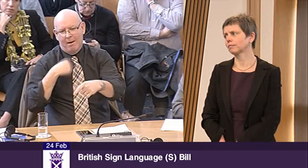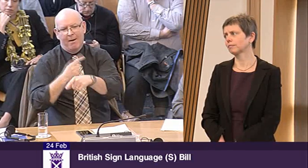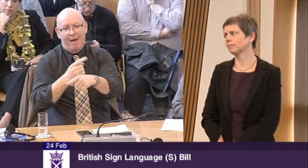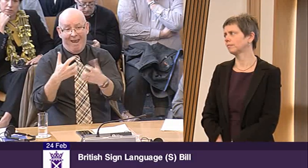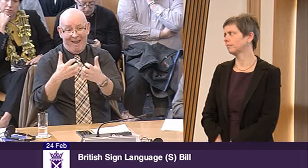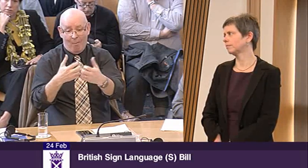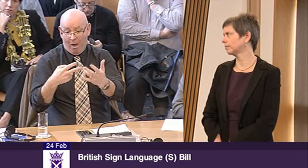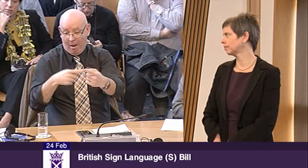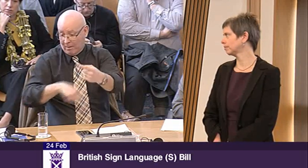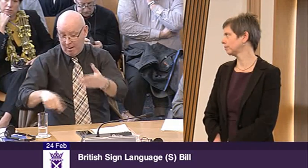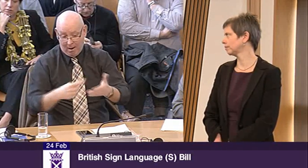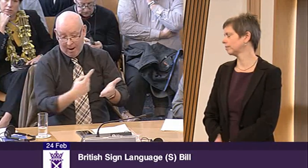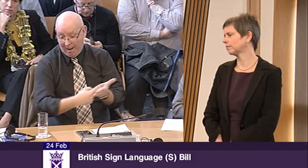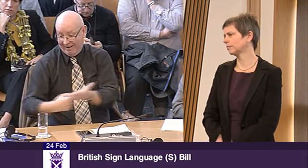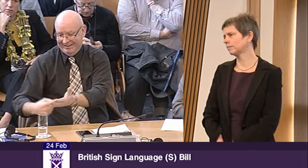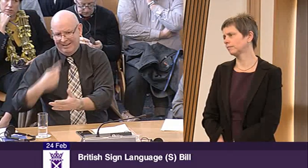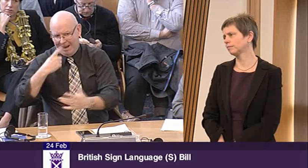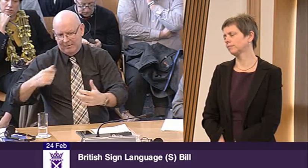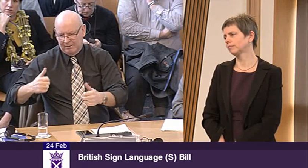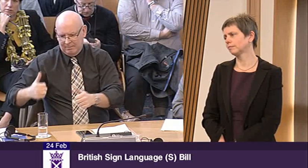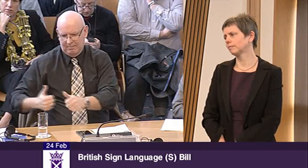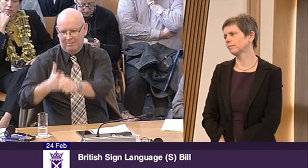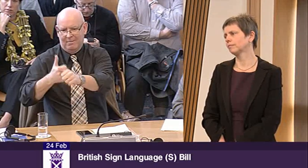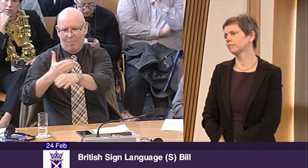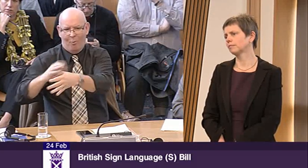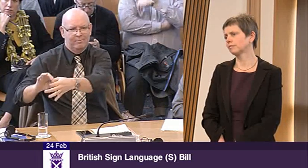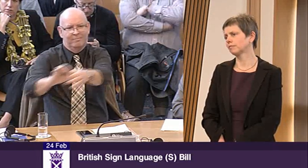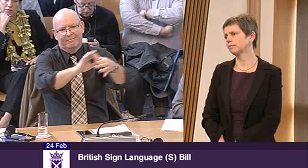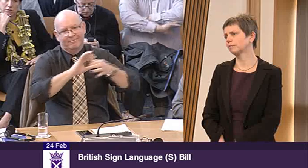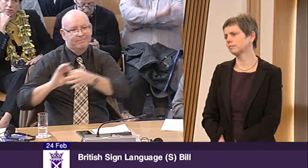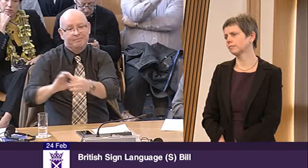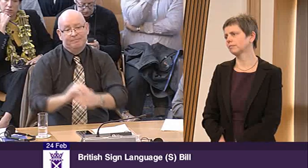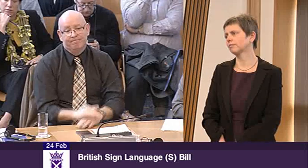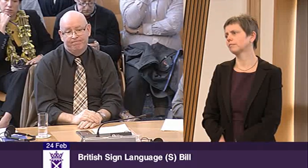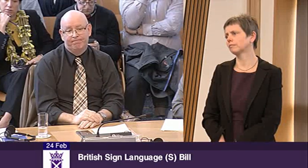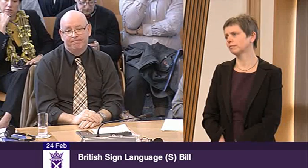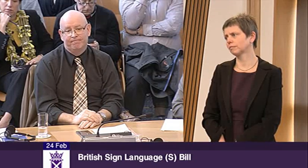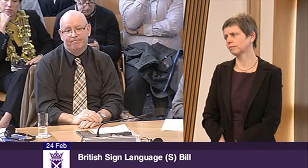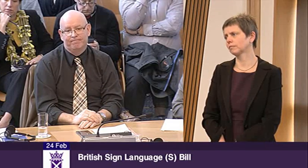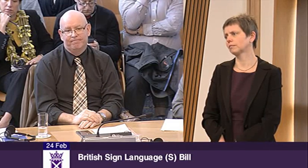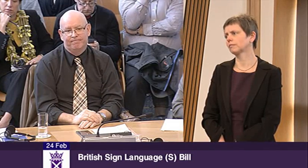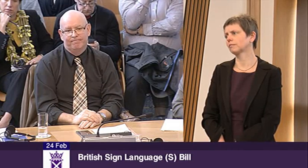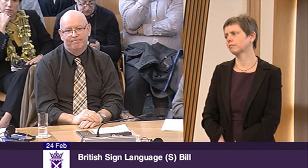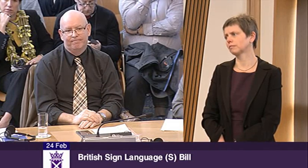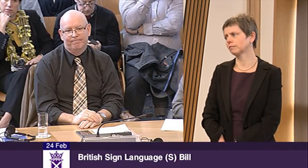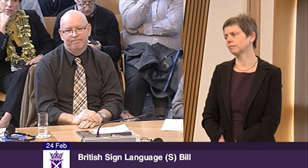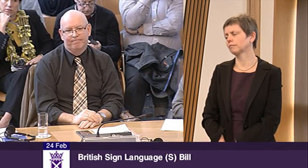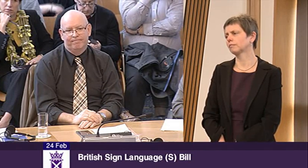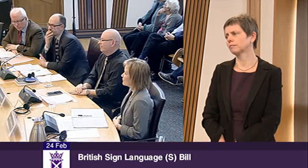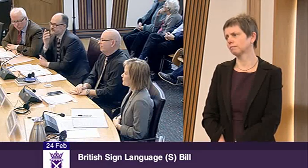to see that enshrined in legislation. The hows, wherefores and whys can all be addressed in co-operation with the deaf community.